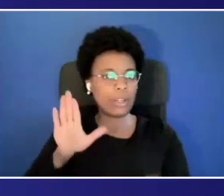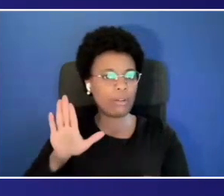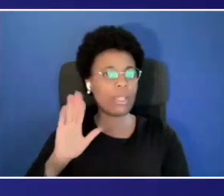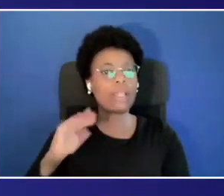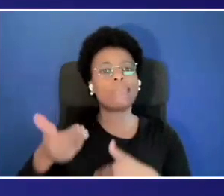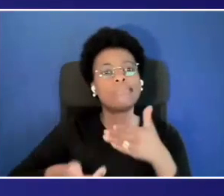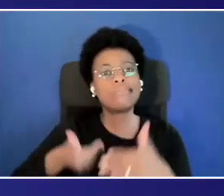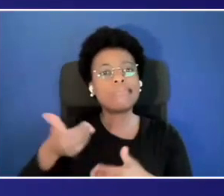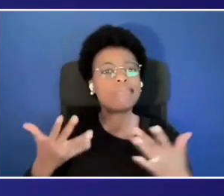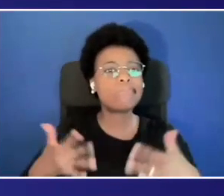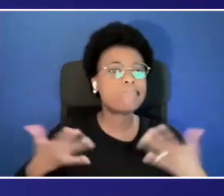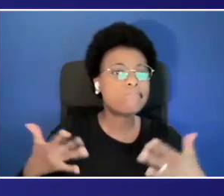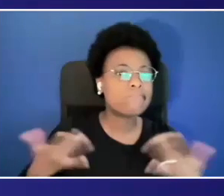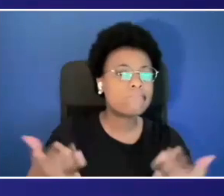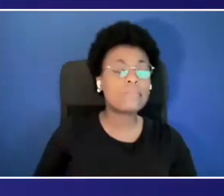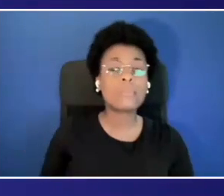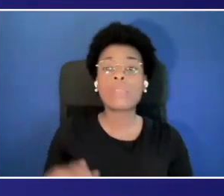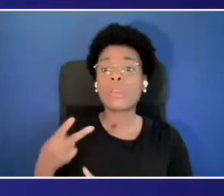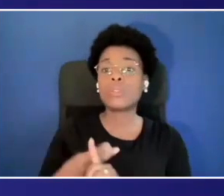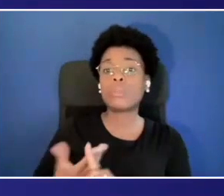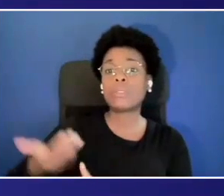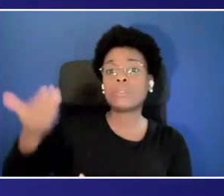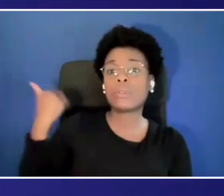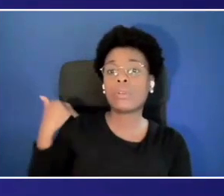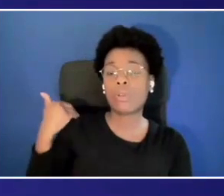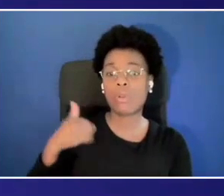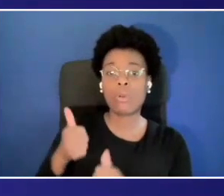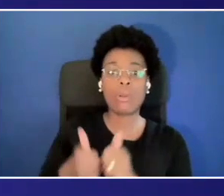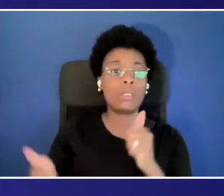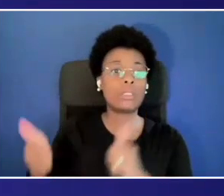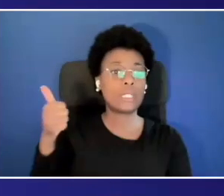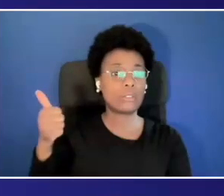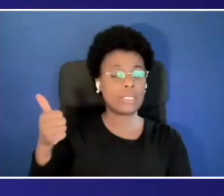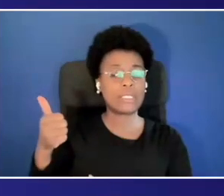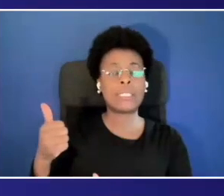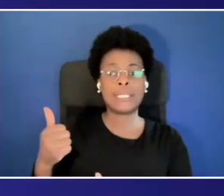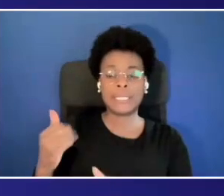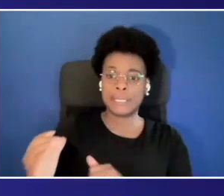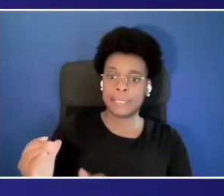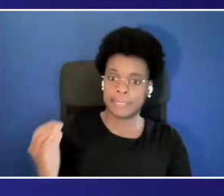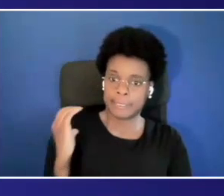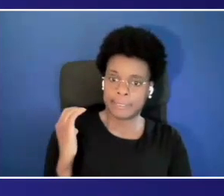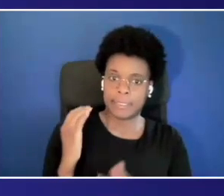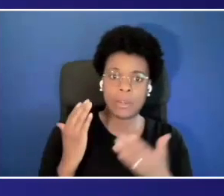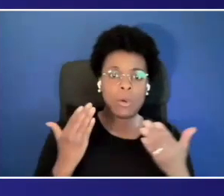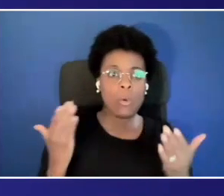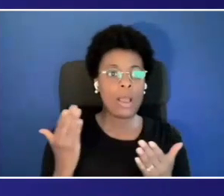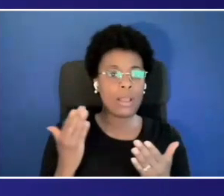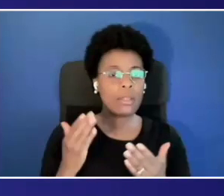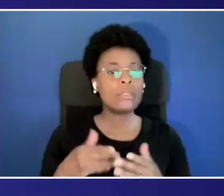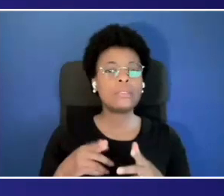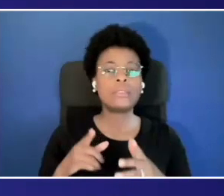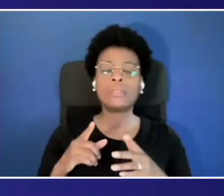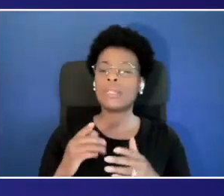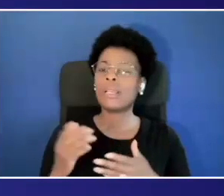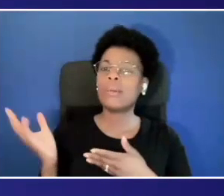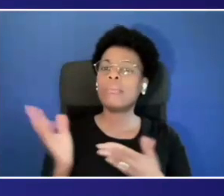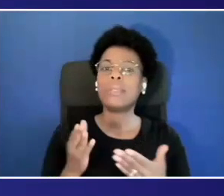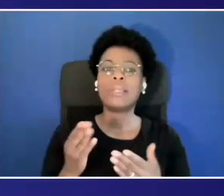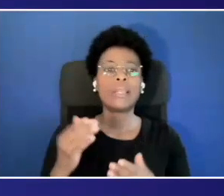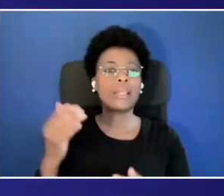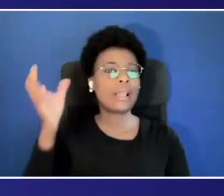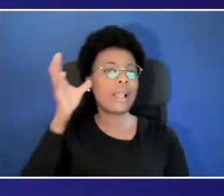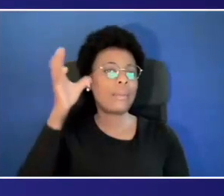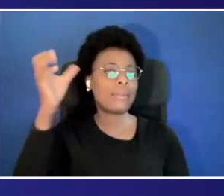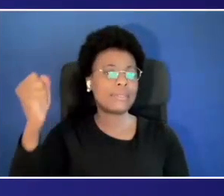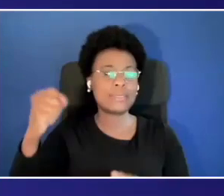2 months ago, Secretary ofigman tasked the Department of Education and its leaders with bringing back common sense solutions to post-secondary education.